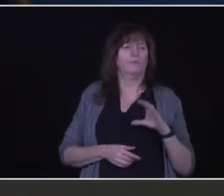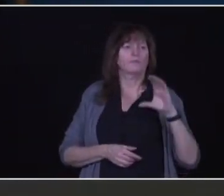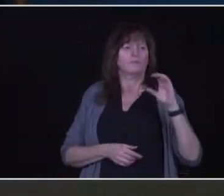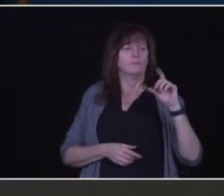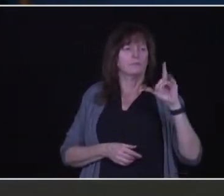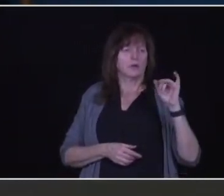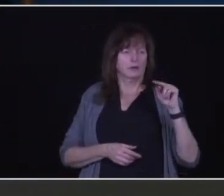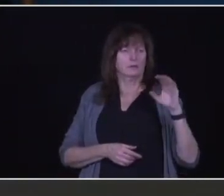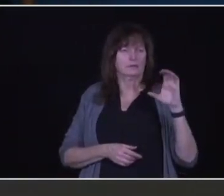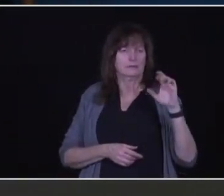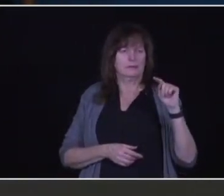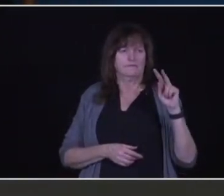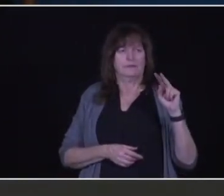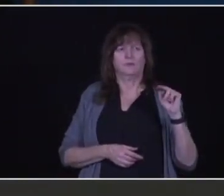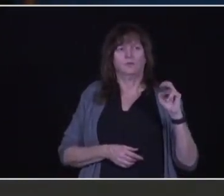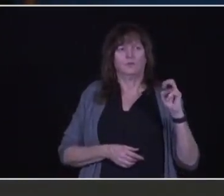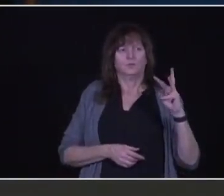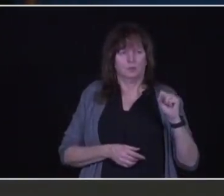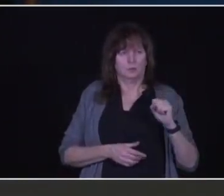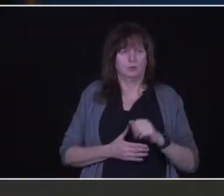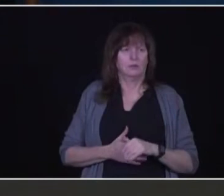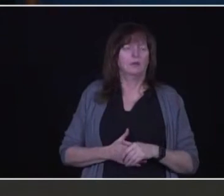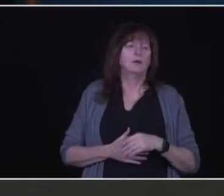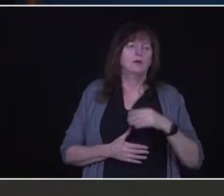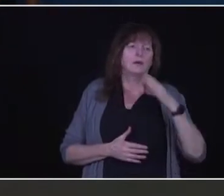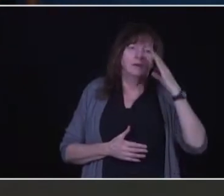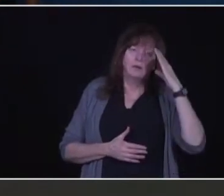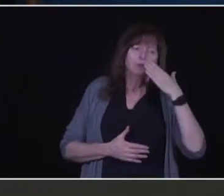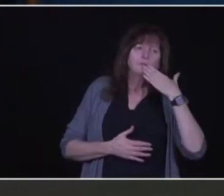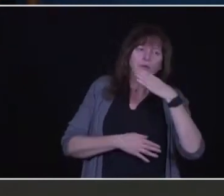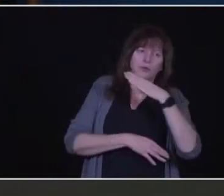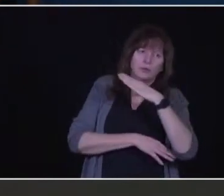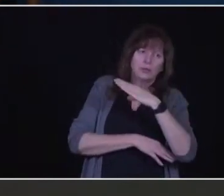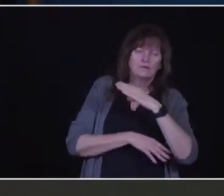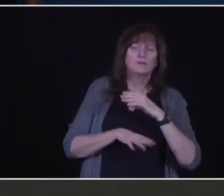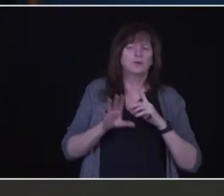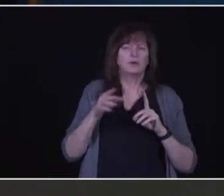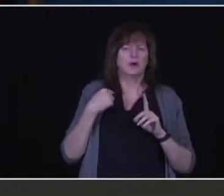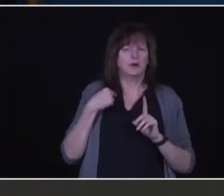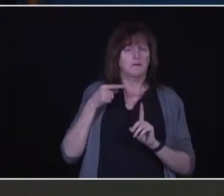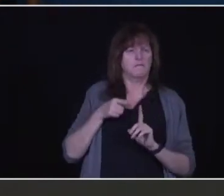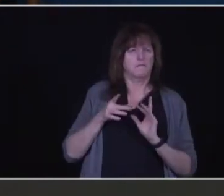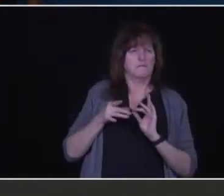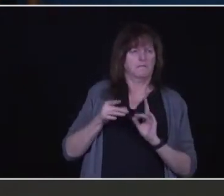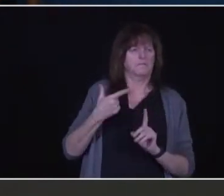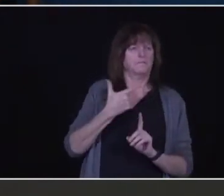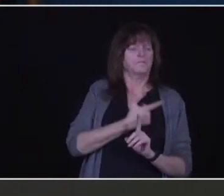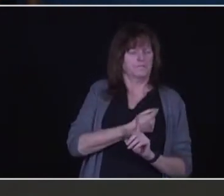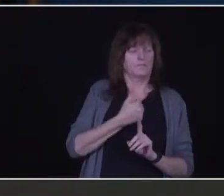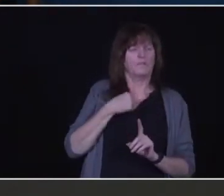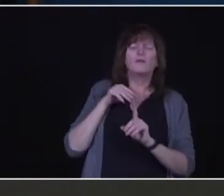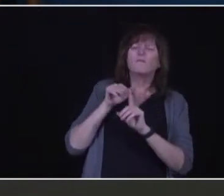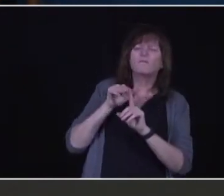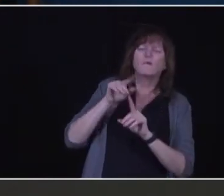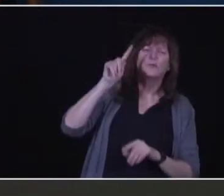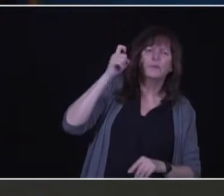Questions on the vaccines as well. For you Premier, I'm wondering why you would not want the province